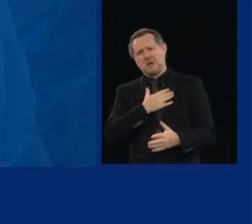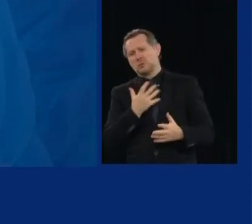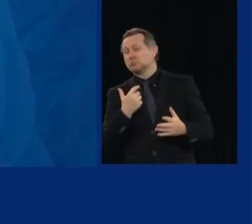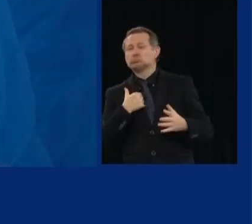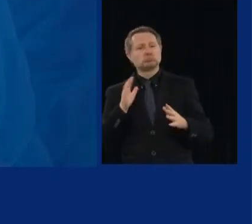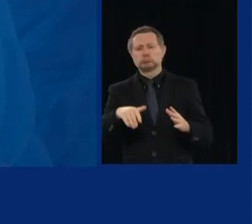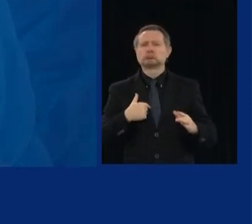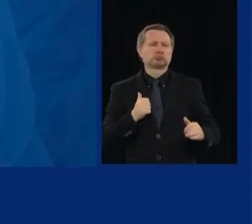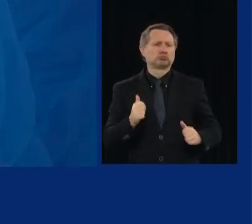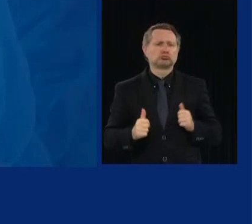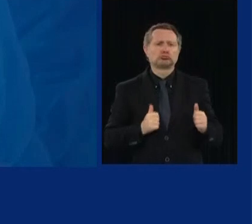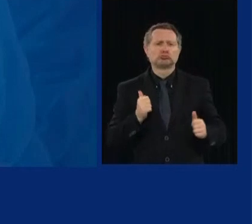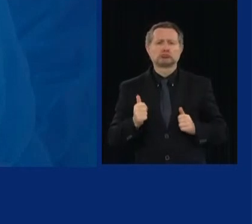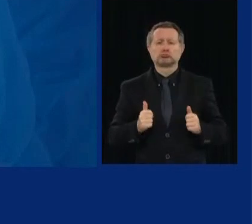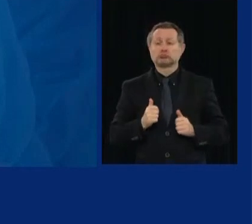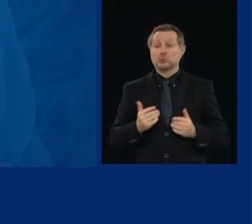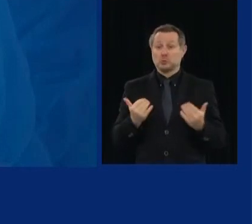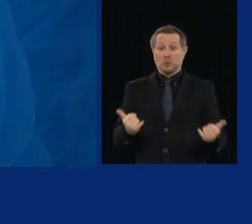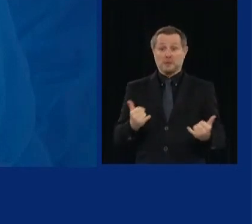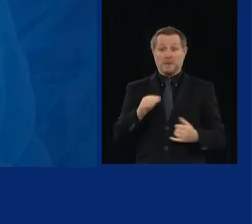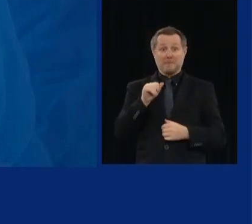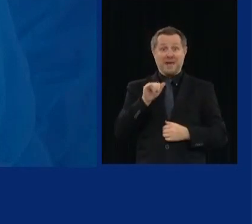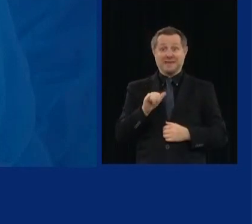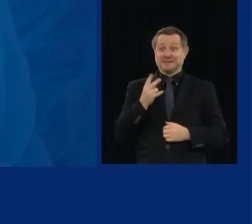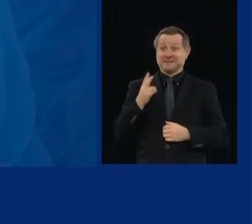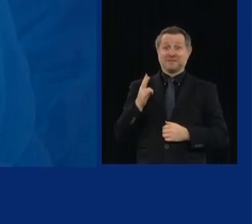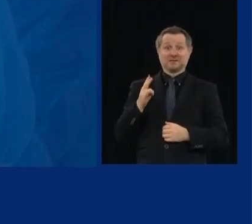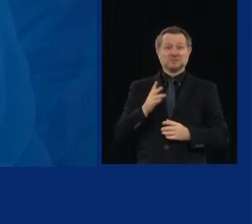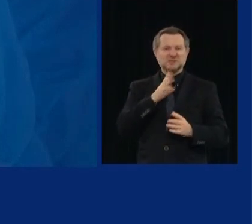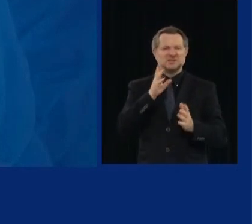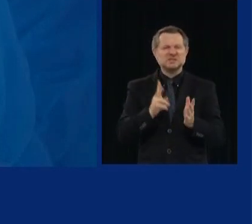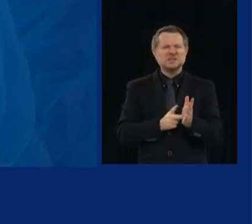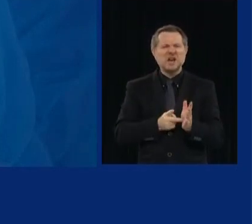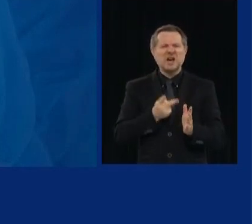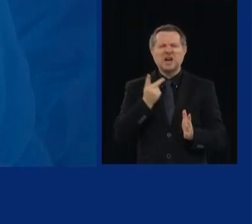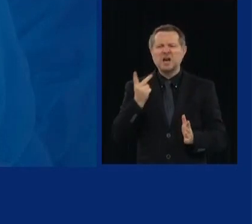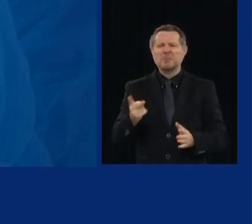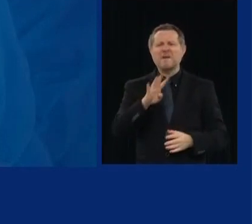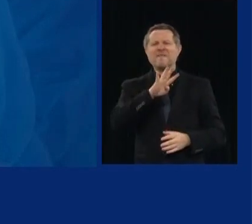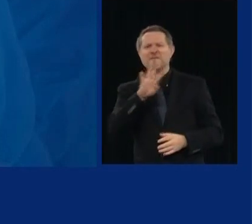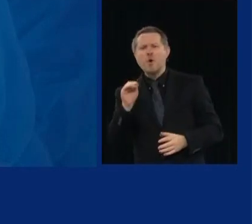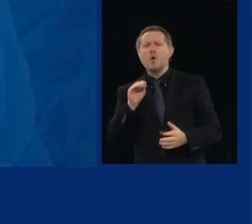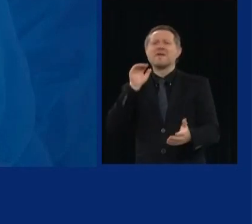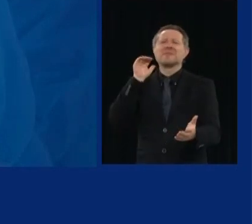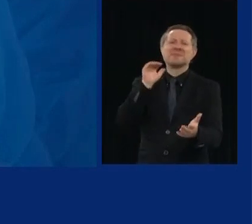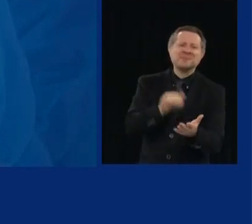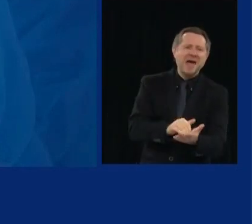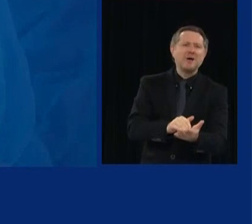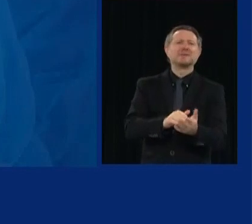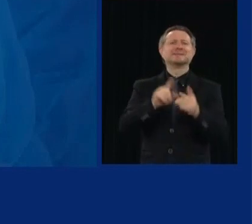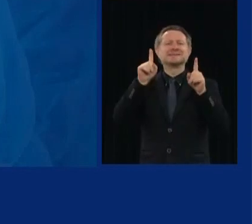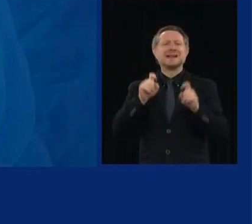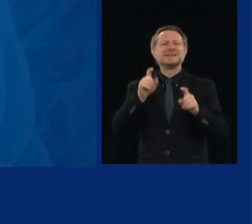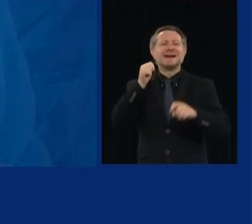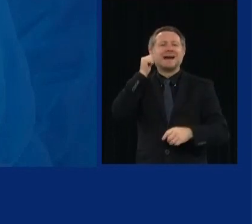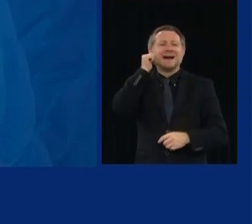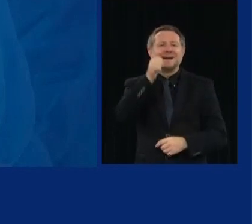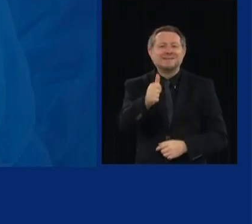THEREABOUTS. PEOPLE SAID YOU ARE BEING TOO AGGRESSIVE. YOU CAN'T DO IT. I SAID, WHAT CAN I TELL YOU? THAT'S WHO I AM.